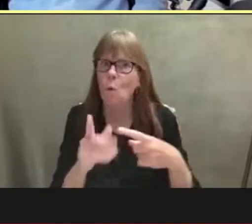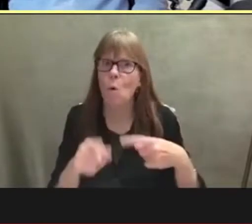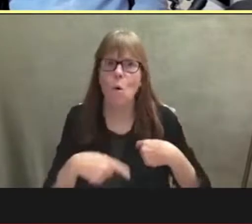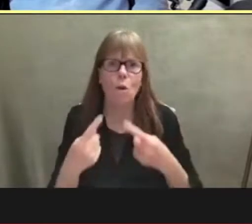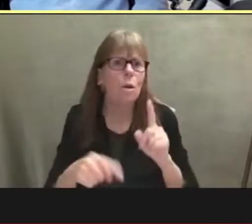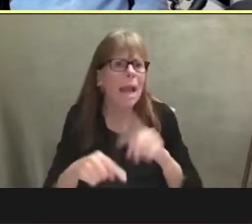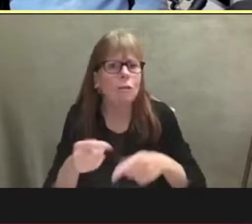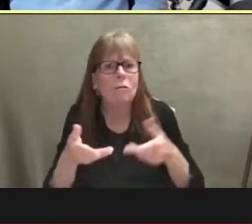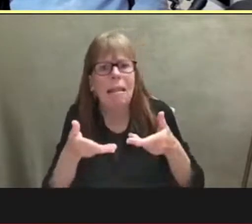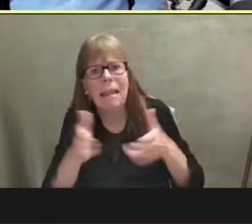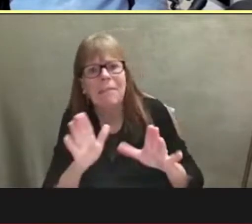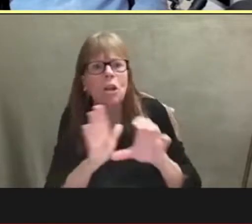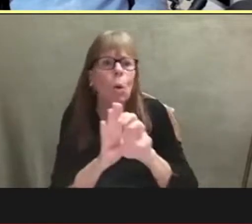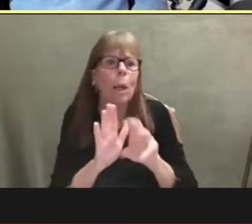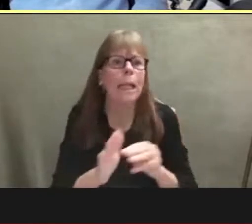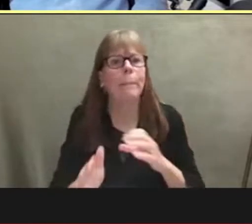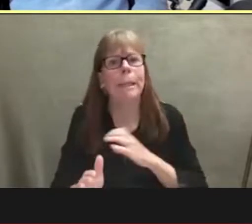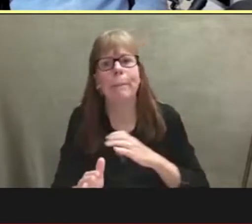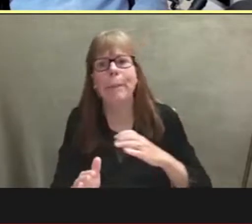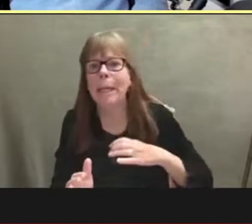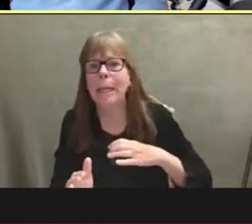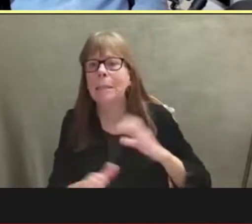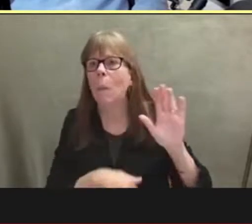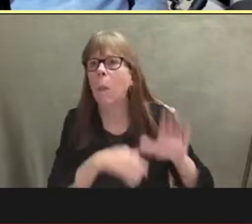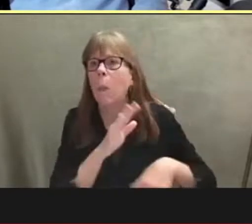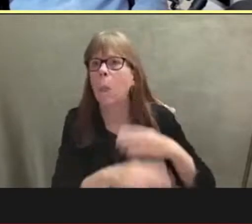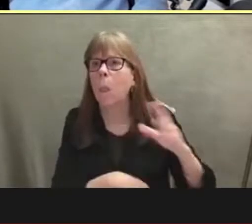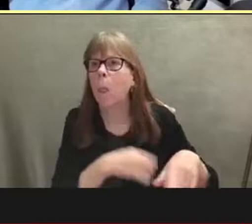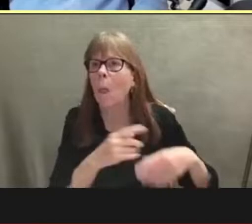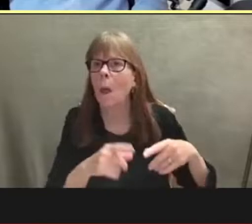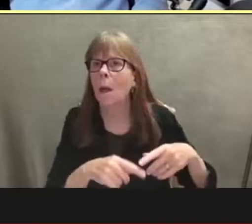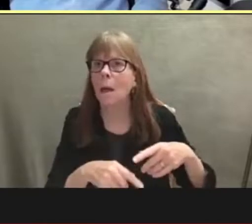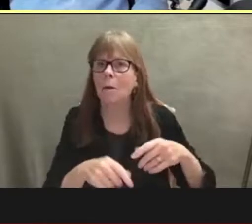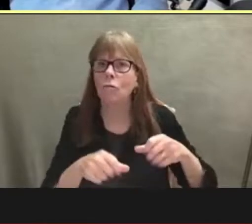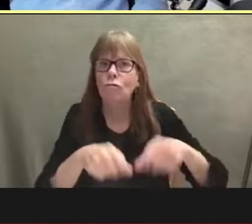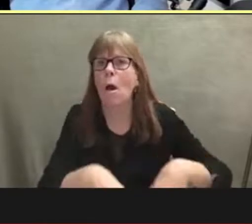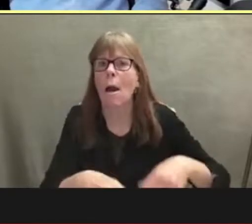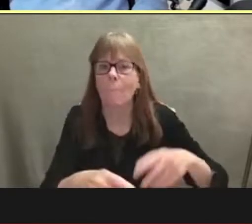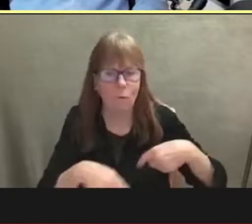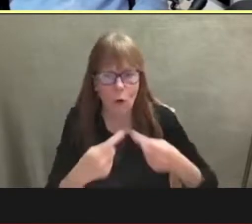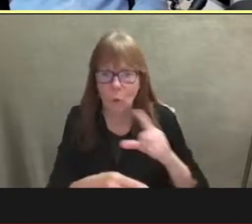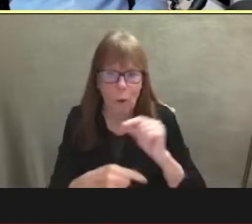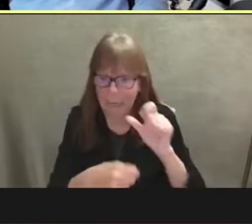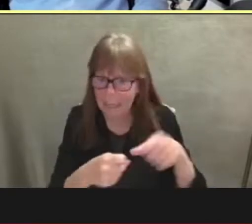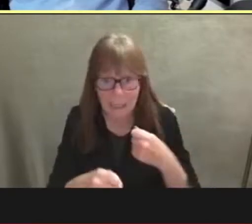that have dropped the ball in this area for over 20 years. We also have to have questions relating